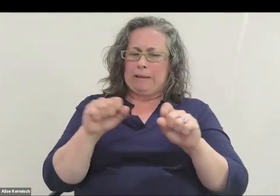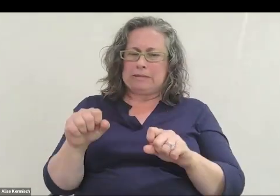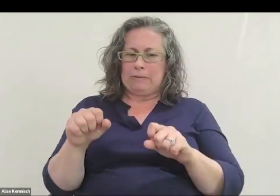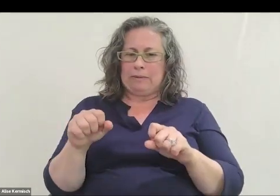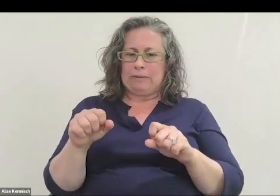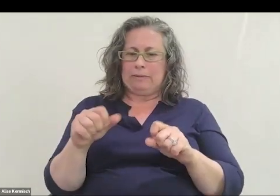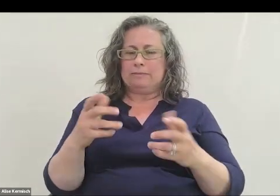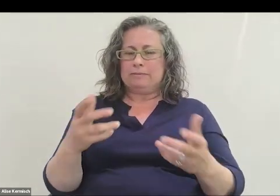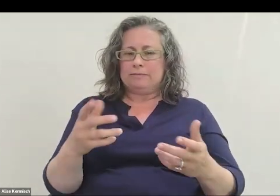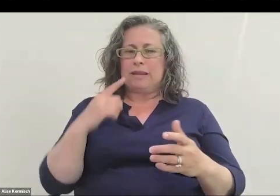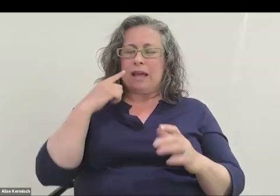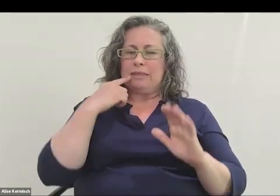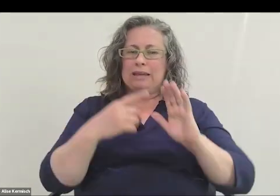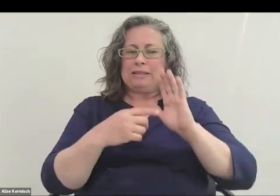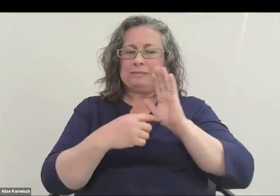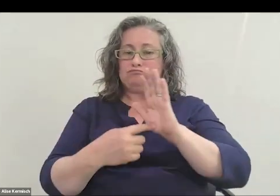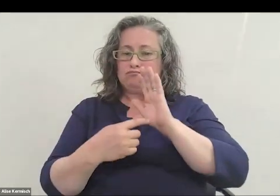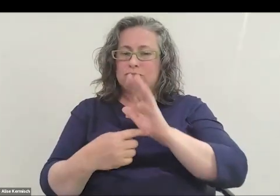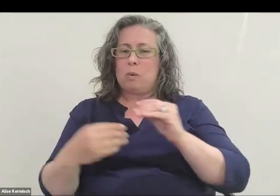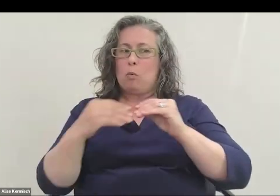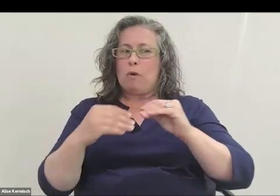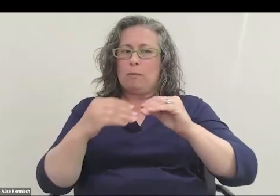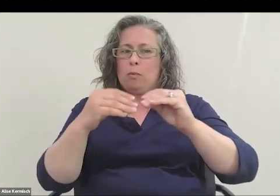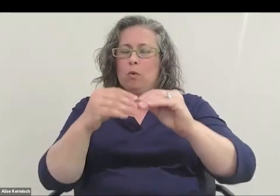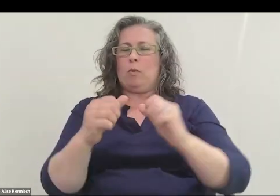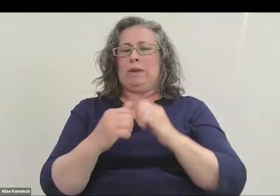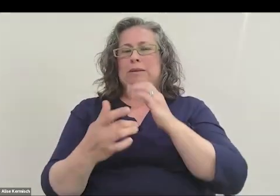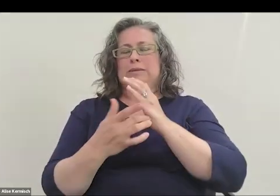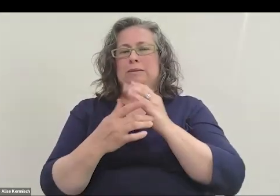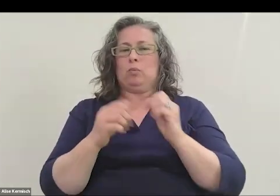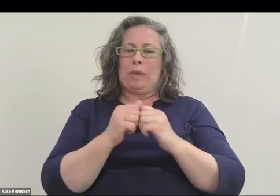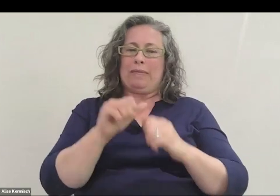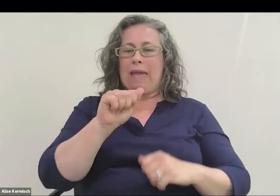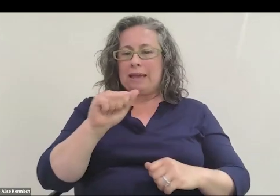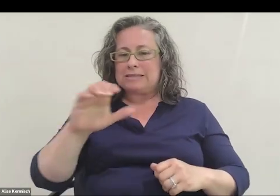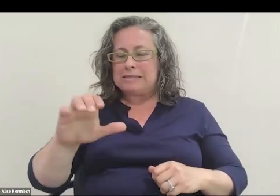I think being demonstrated more and more, the technologies we have for AAC and the communication